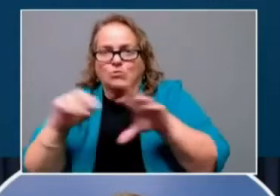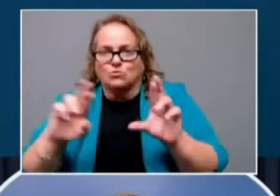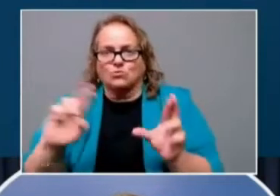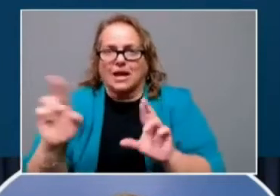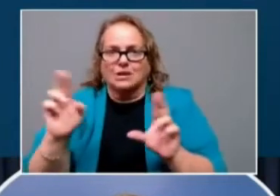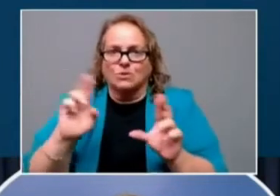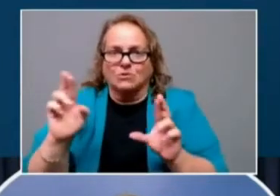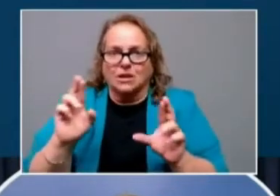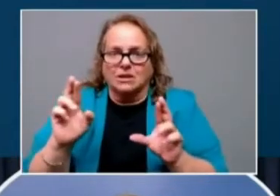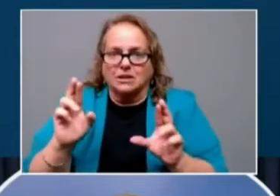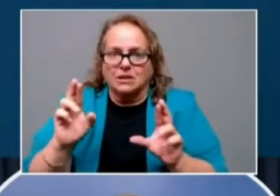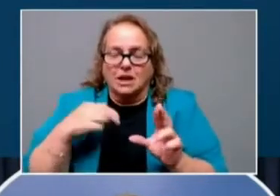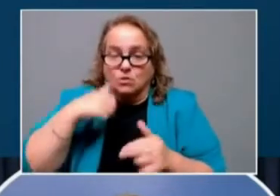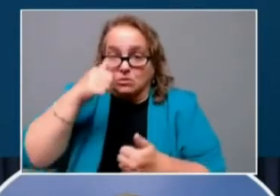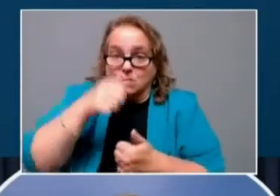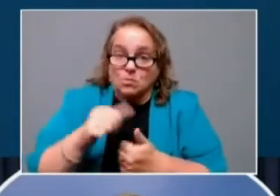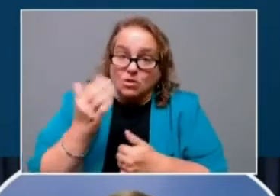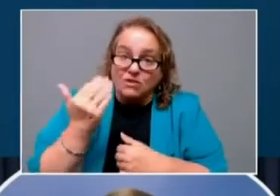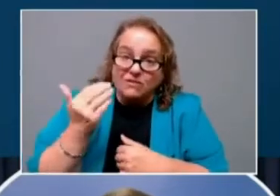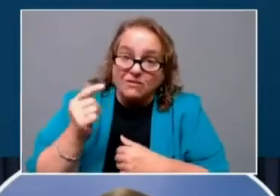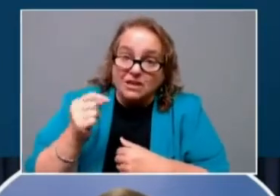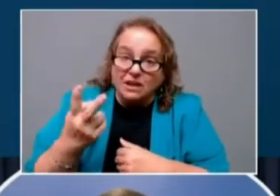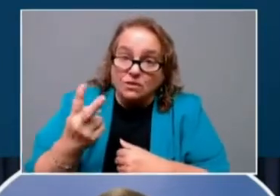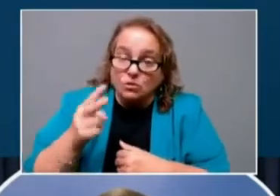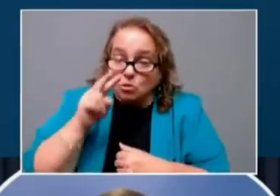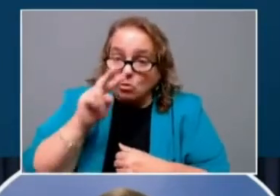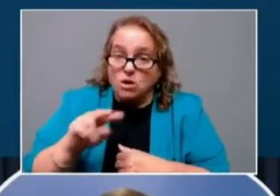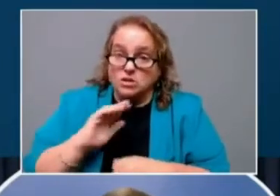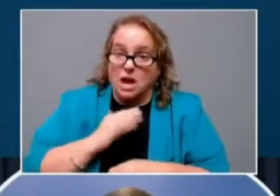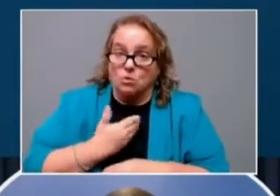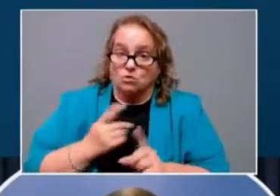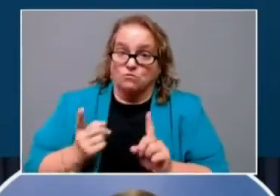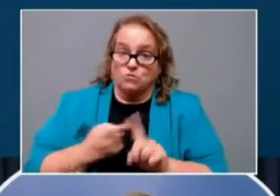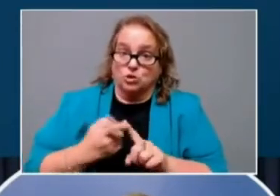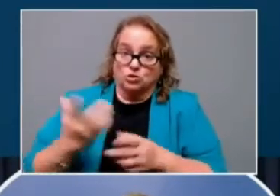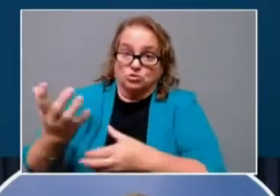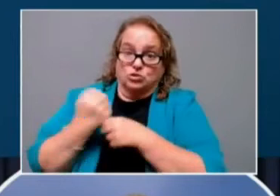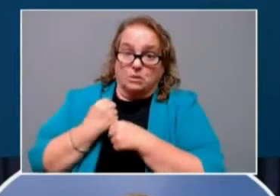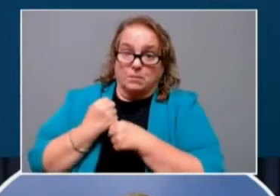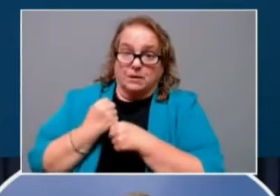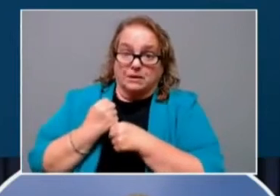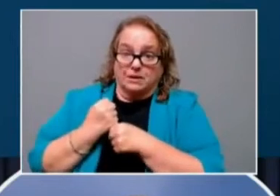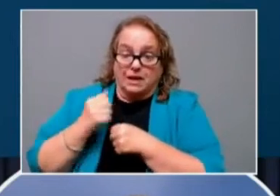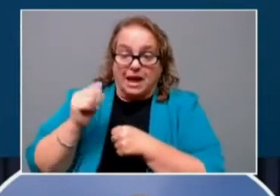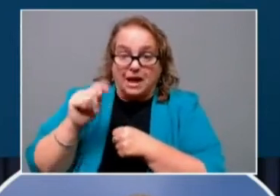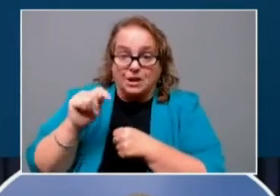the first um shipment come into U. Of L. Hospital and watching the first person